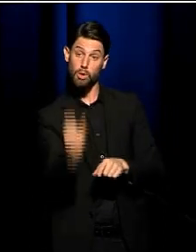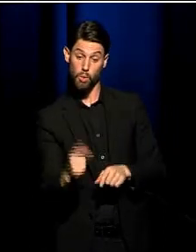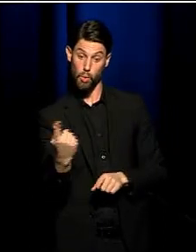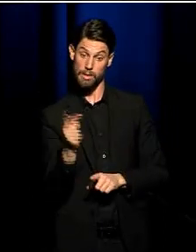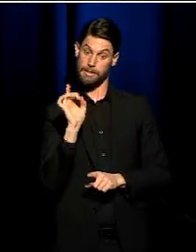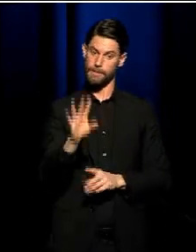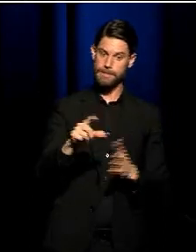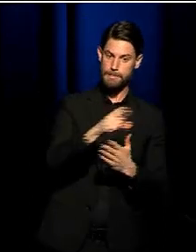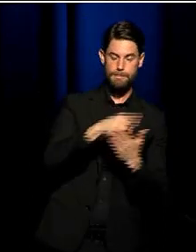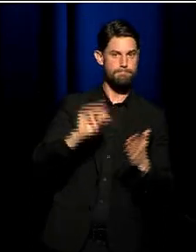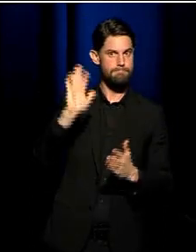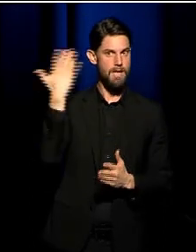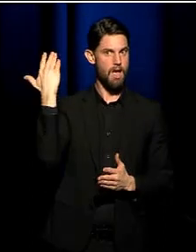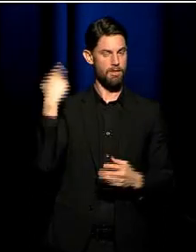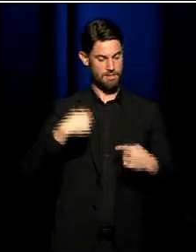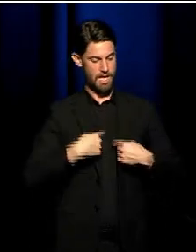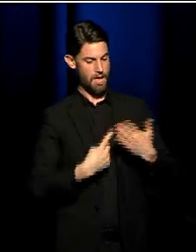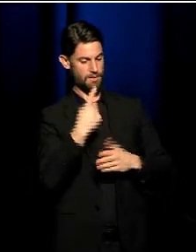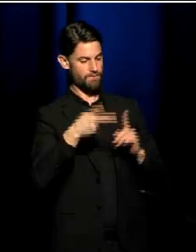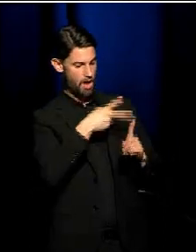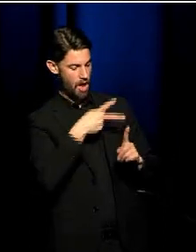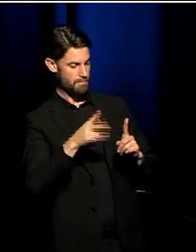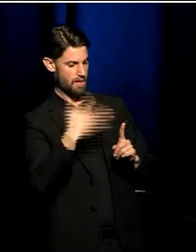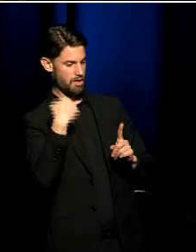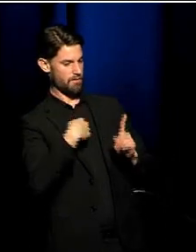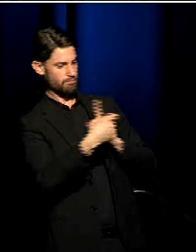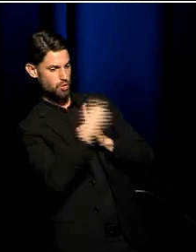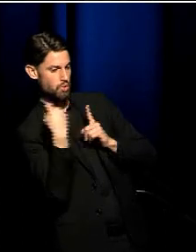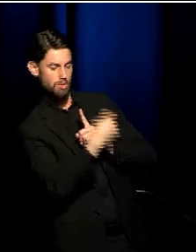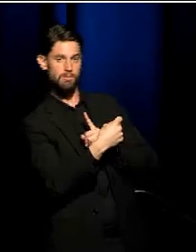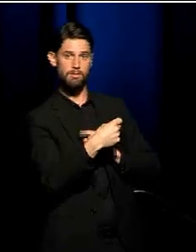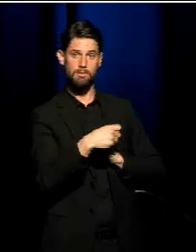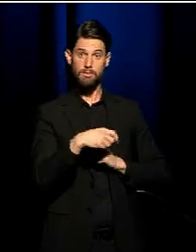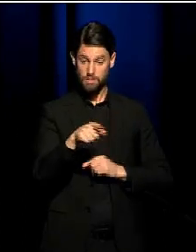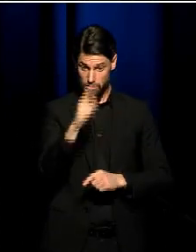neglect or exploitation evidence may be given by their families or their friends.